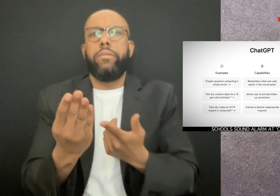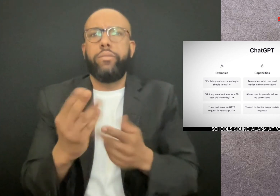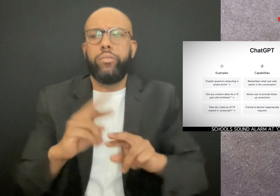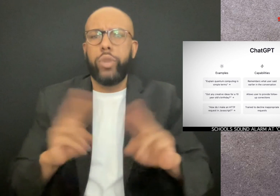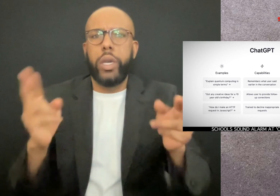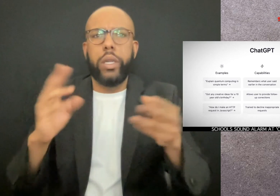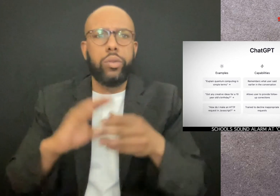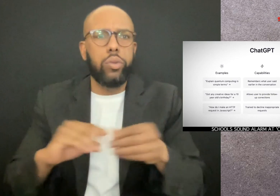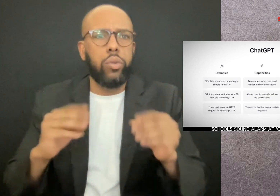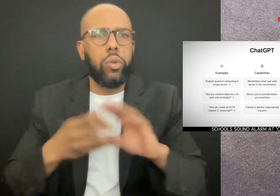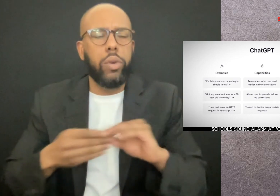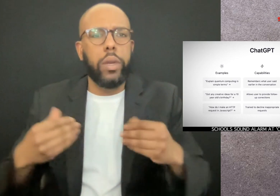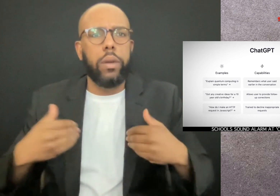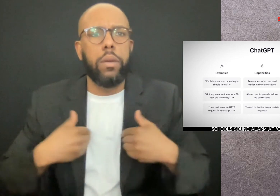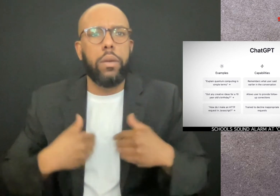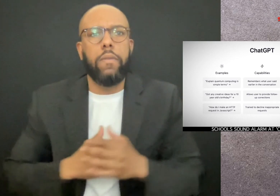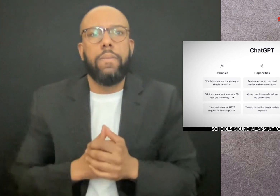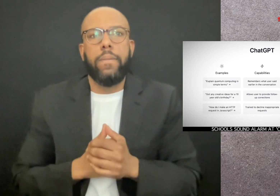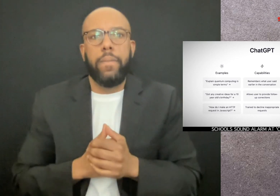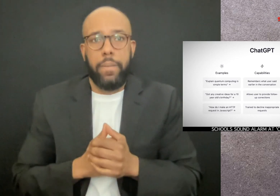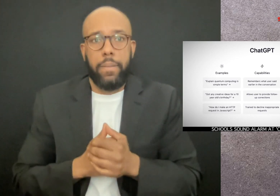and in just seconds the AI spits out the story